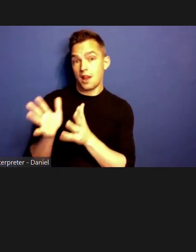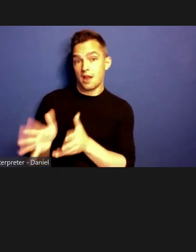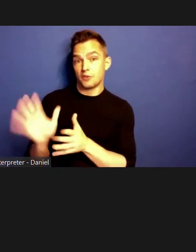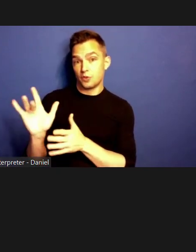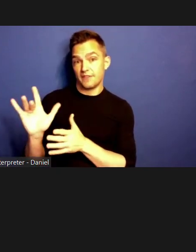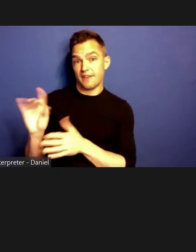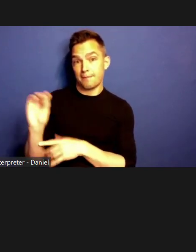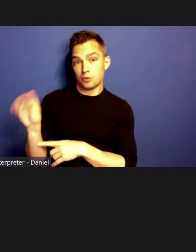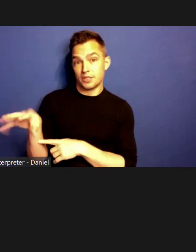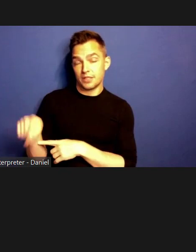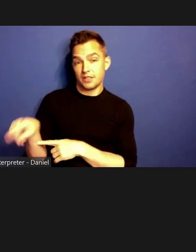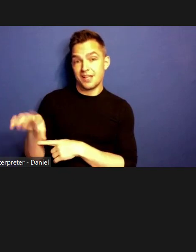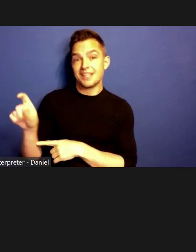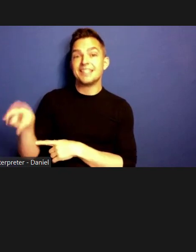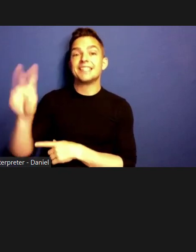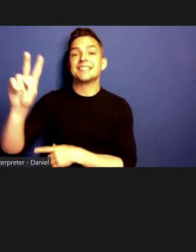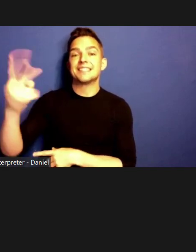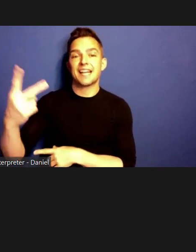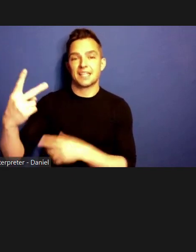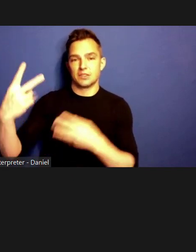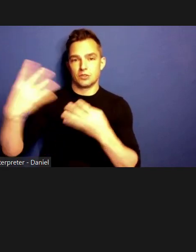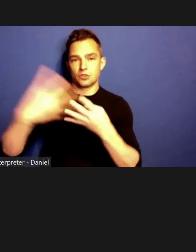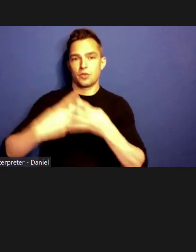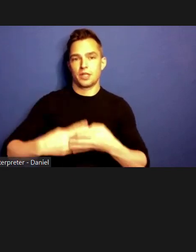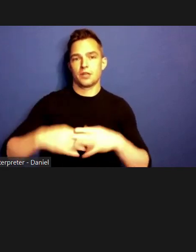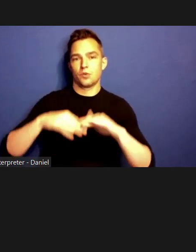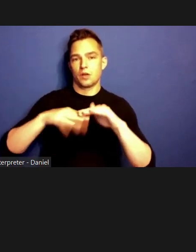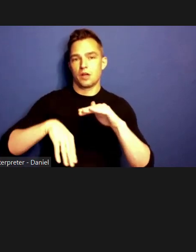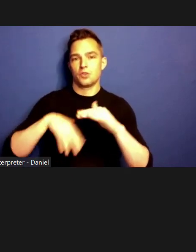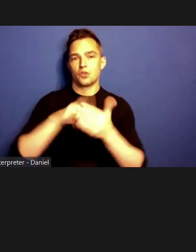Foust: You know the interesting thing is at this point, a good many